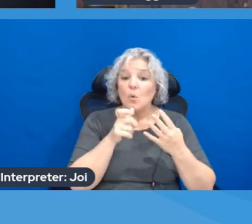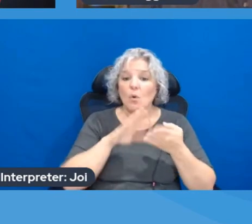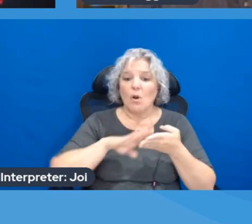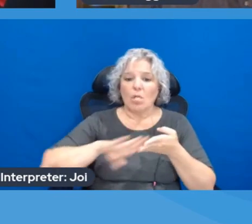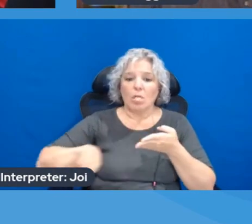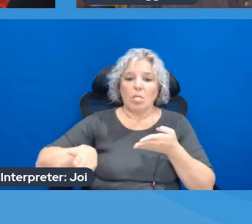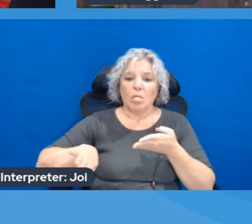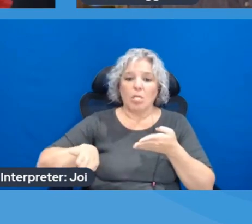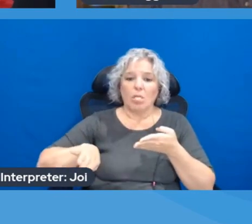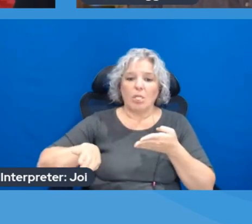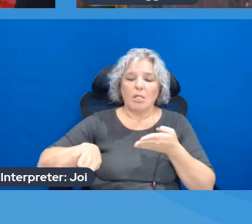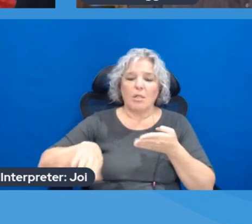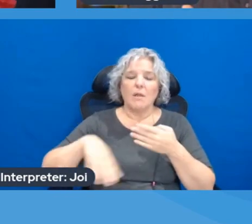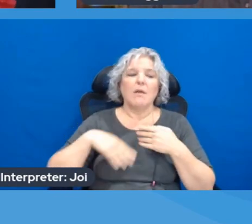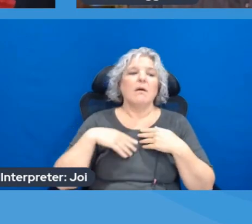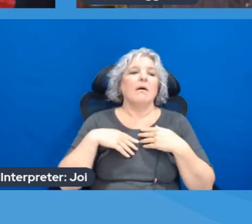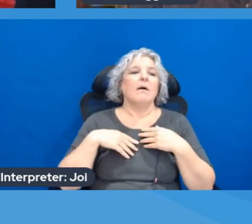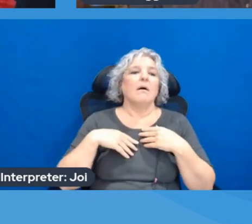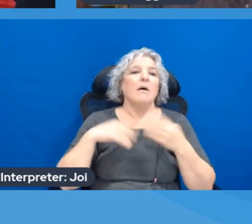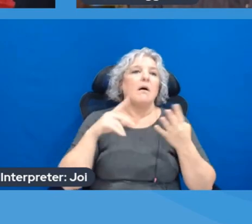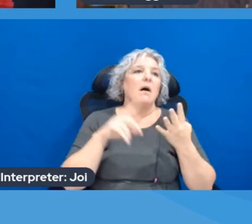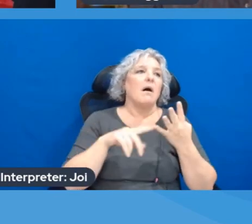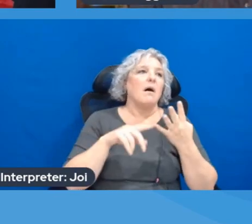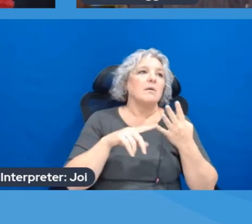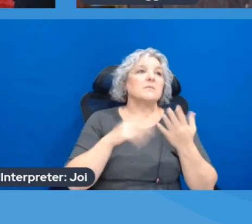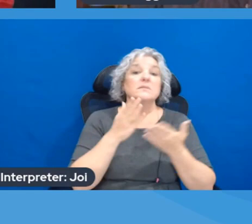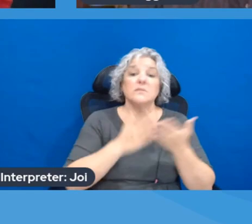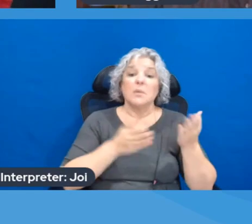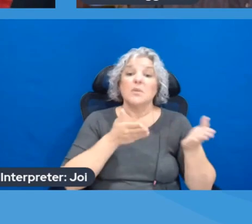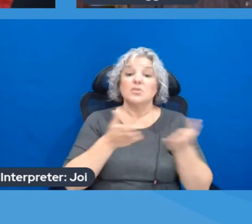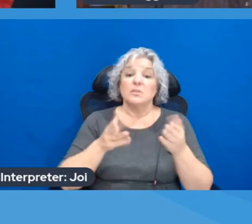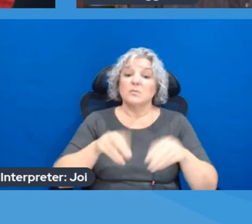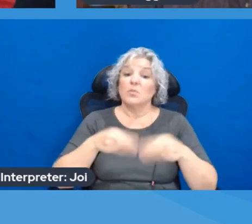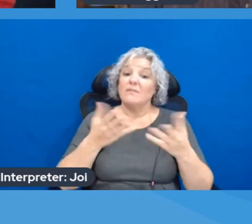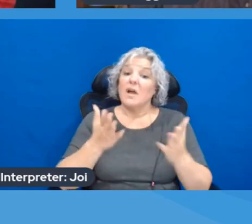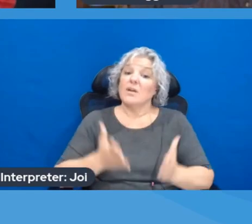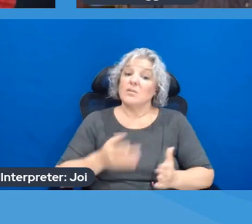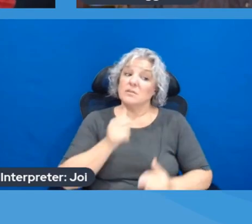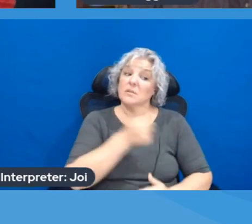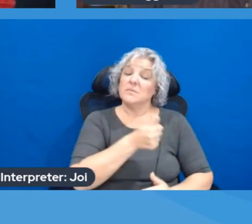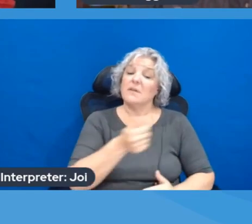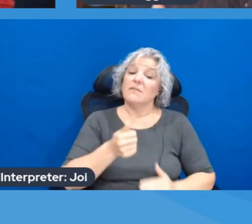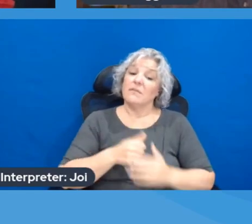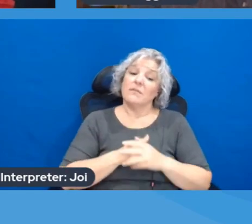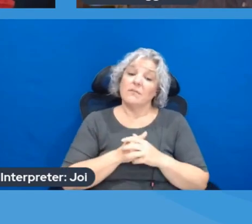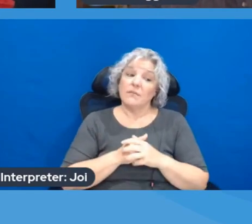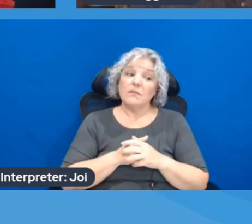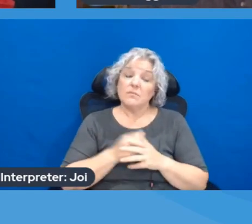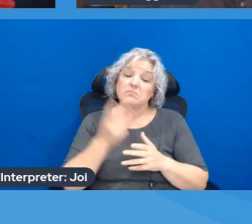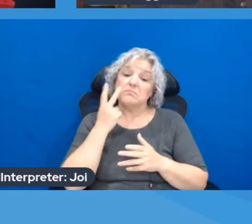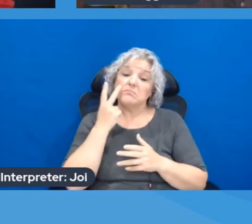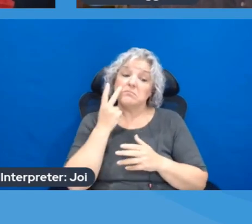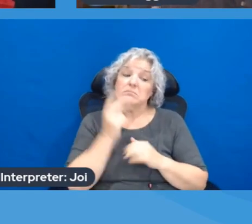In addition, taking a critical look at the service providers themselves, who is providing the services